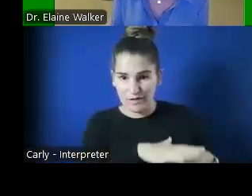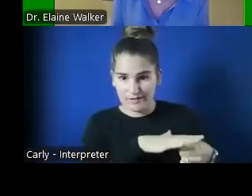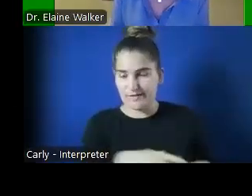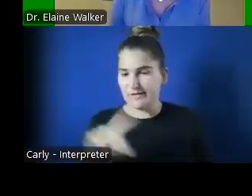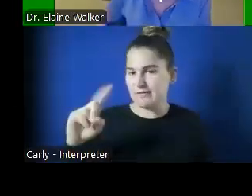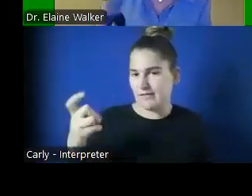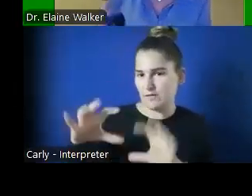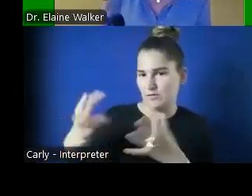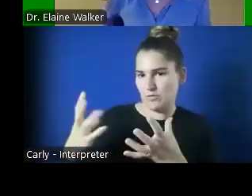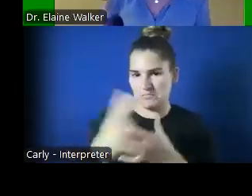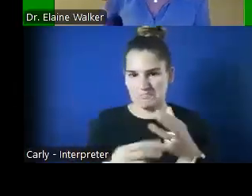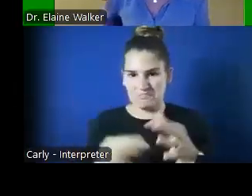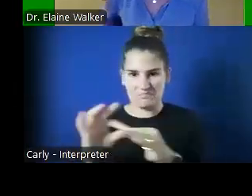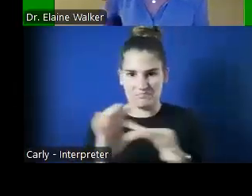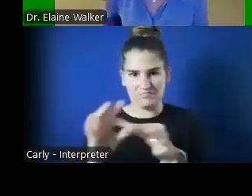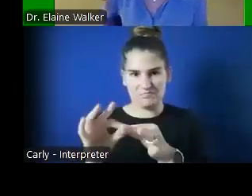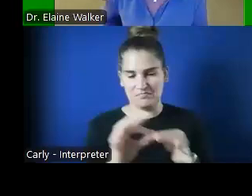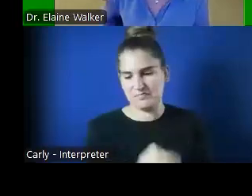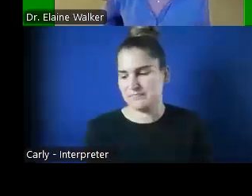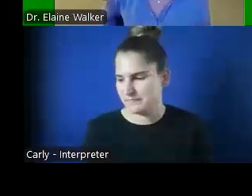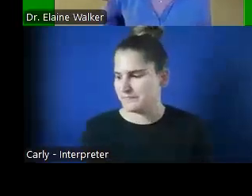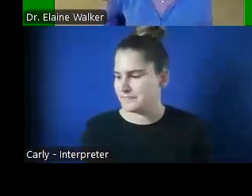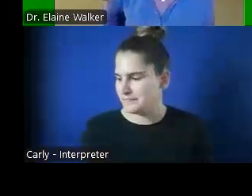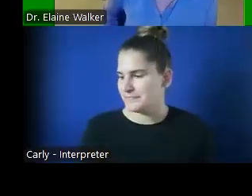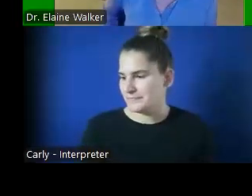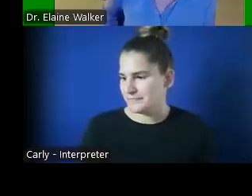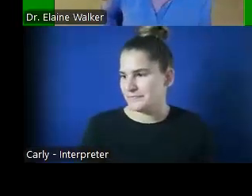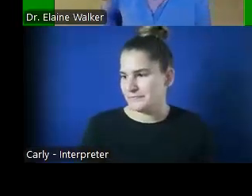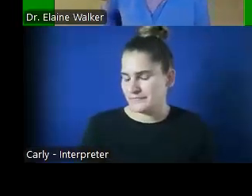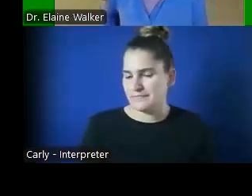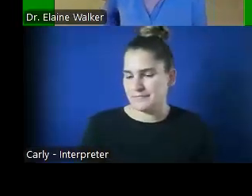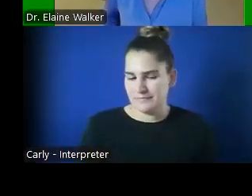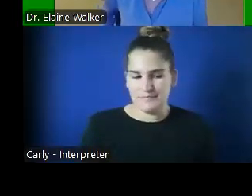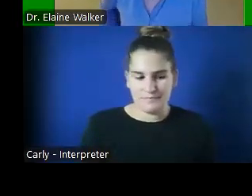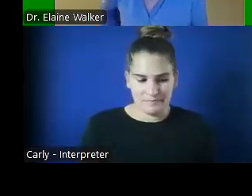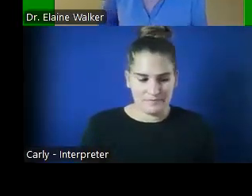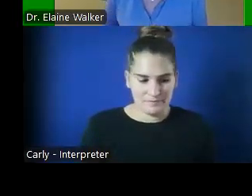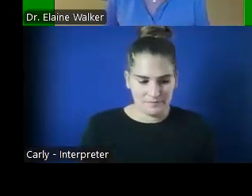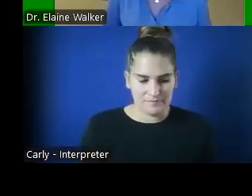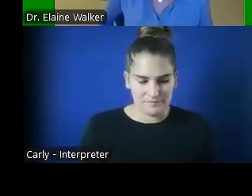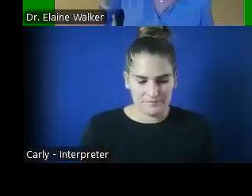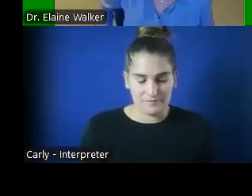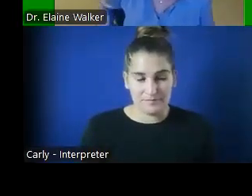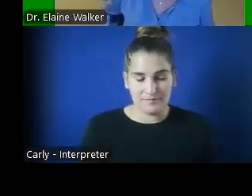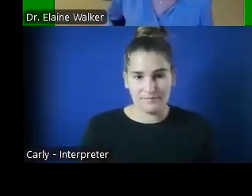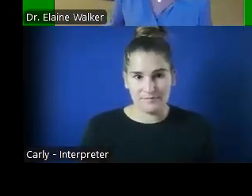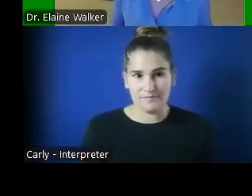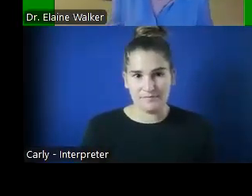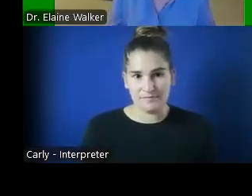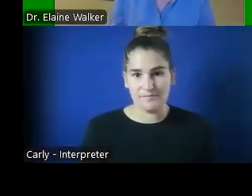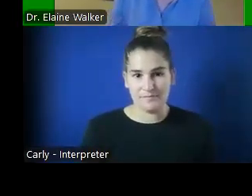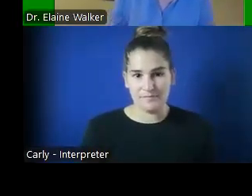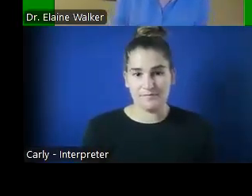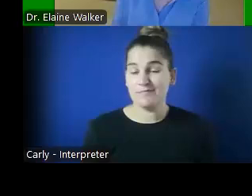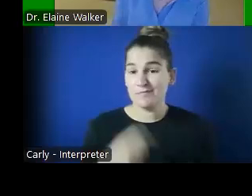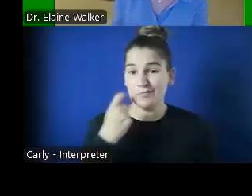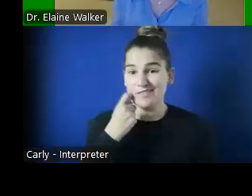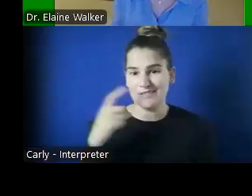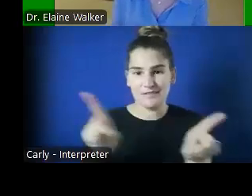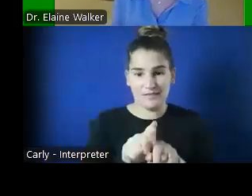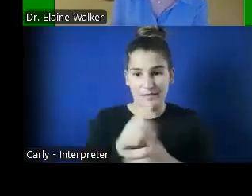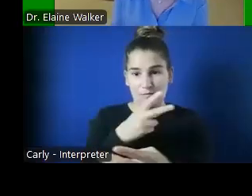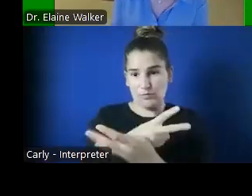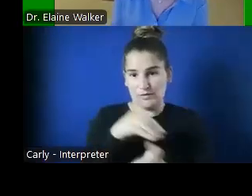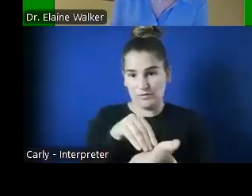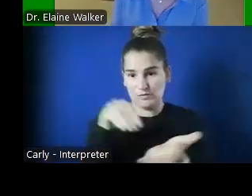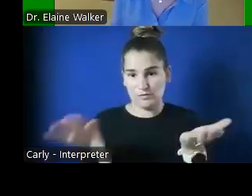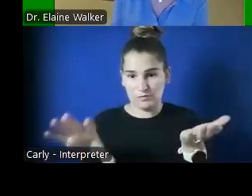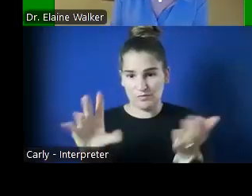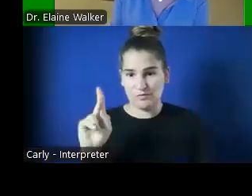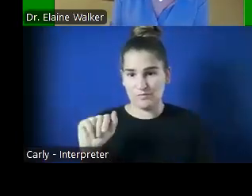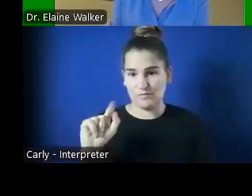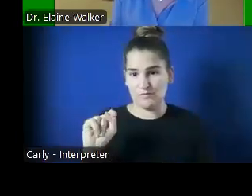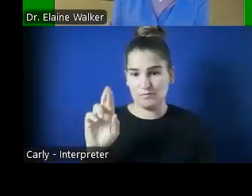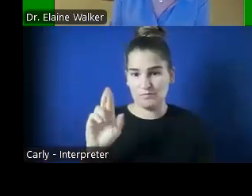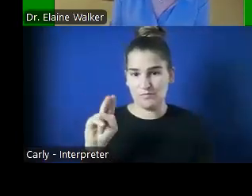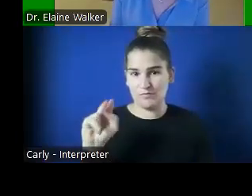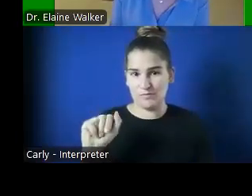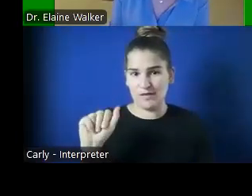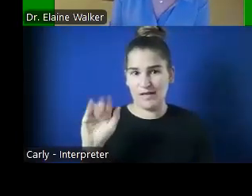group more recently um with this same graduate student Katrina aberus we looked at the